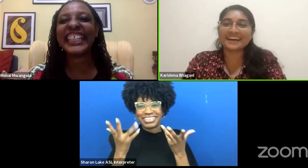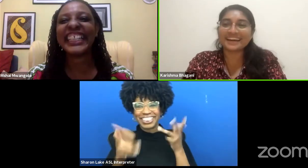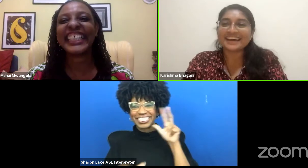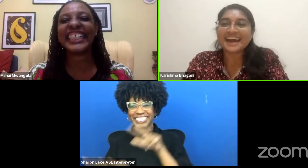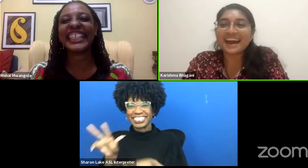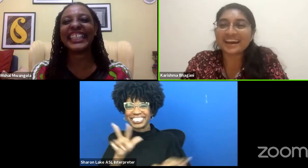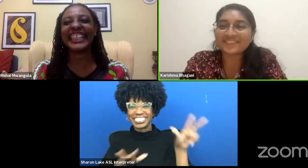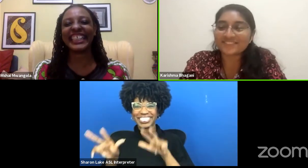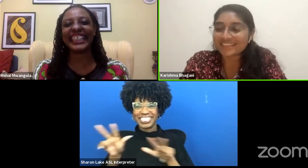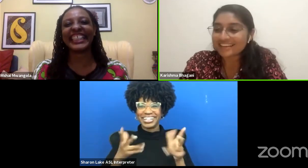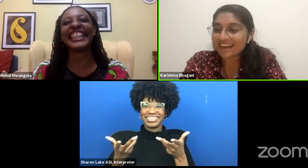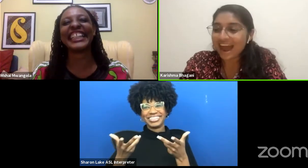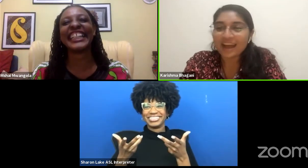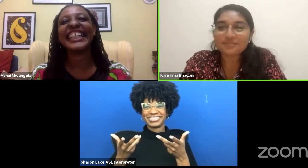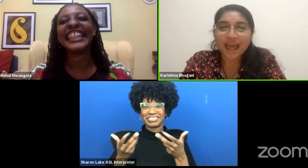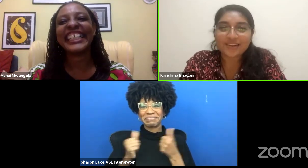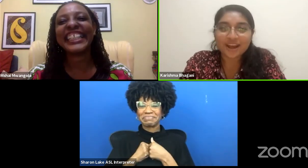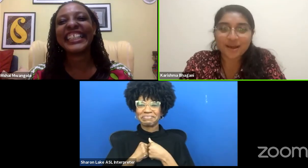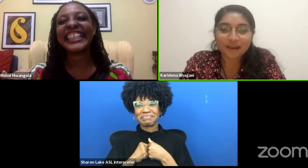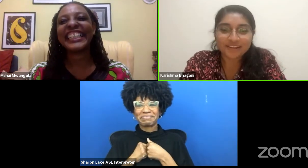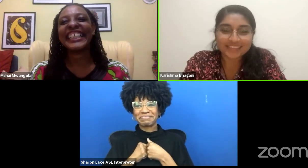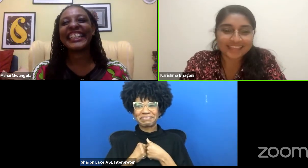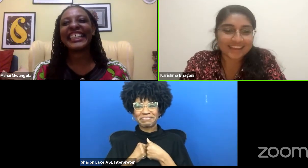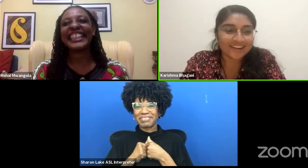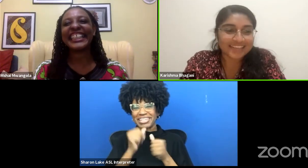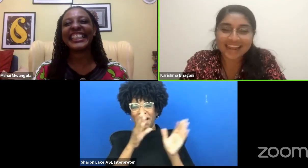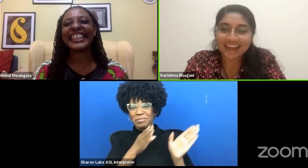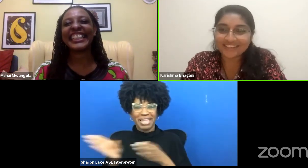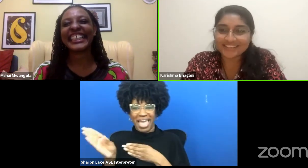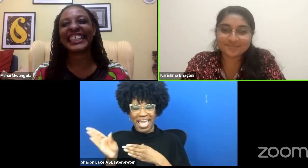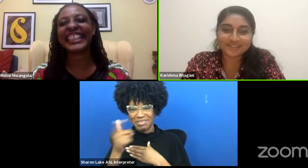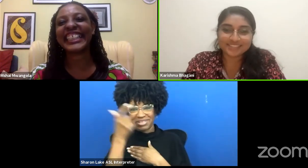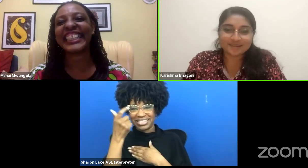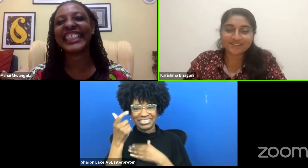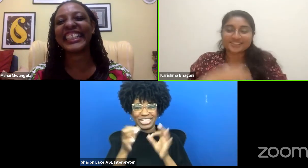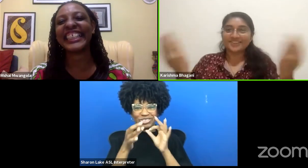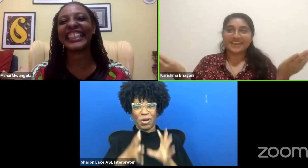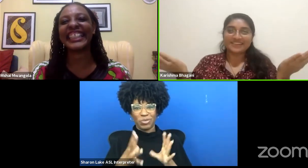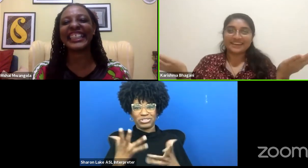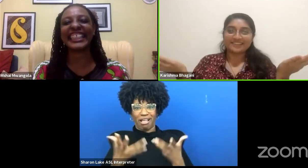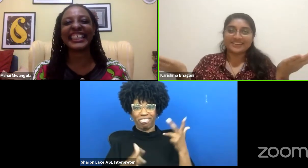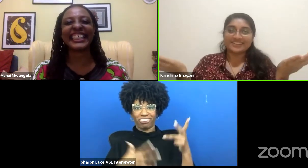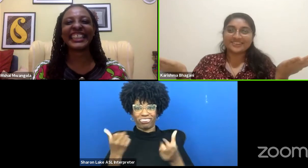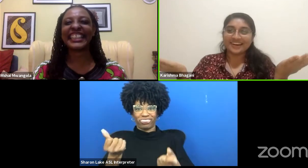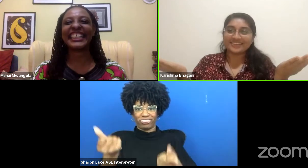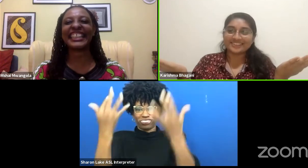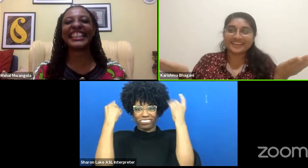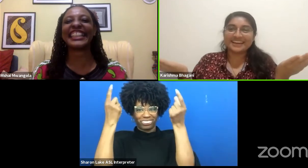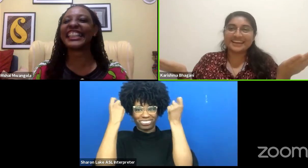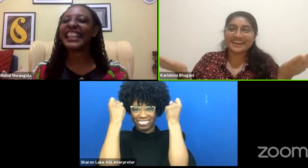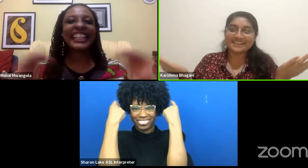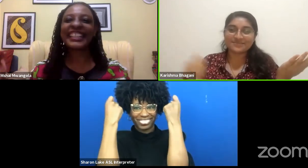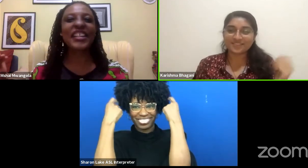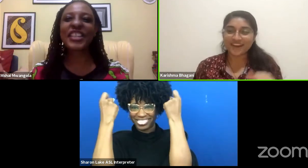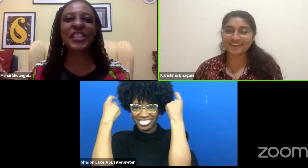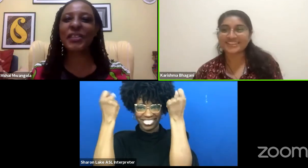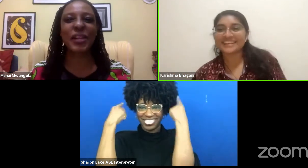unplanned on our part 'cause I think our Sign Language interpreters might just go, okay, we don't know how to interpret the French.